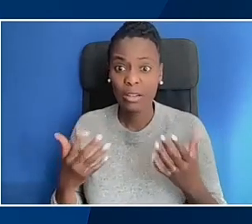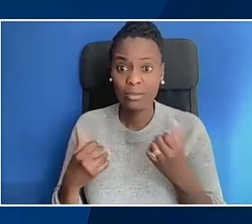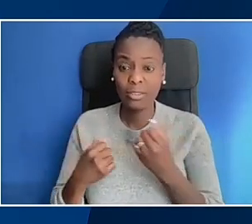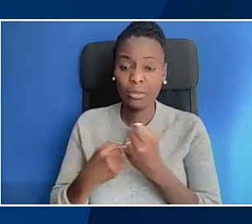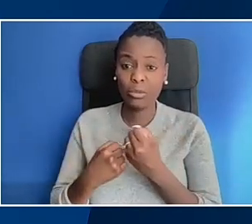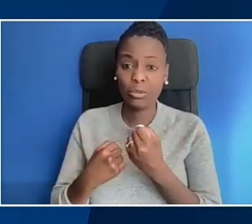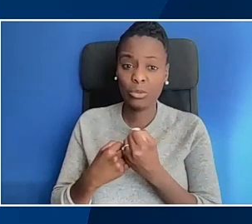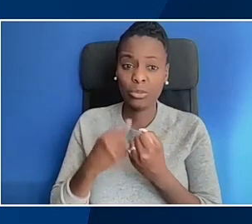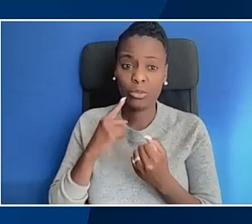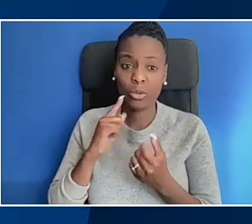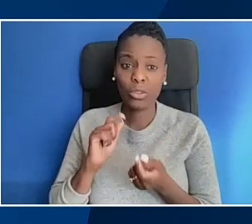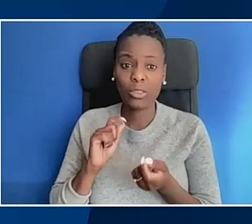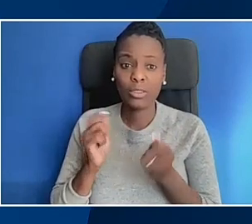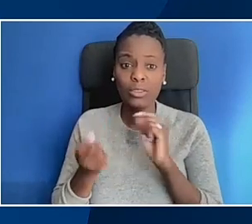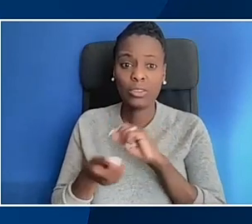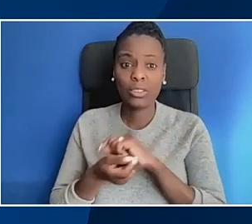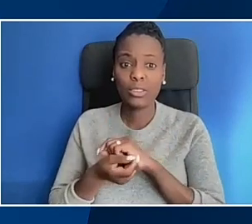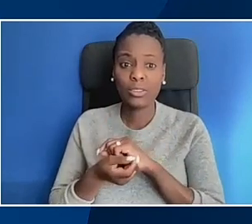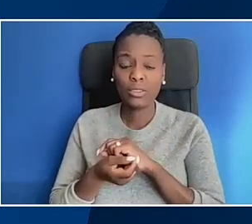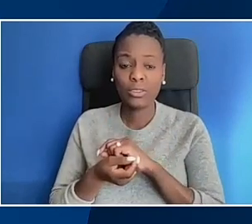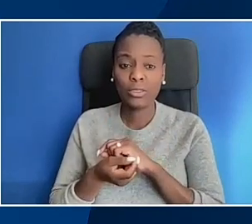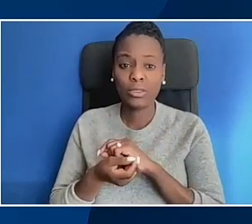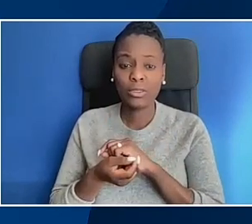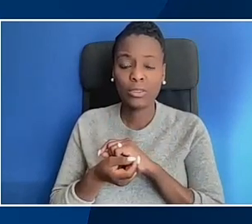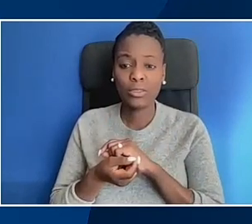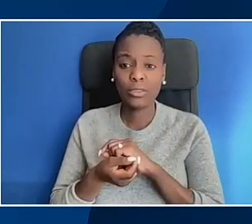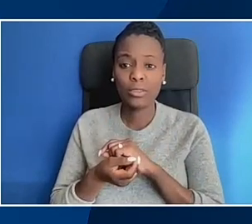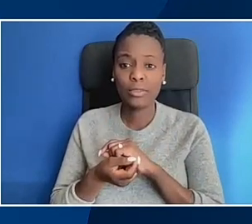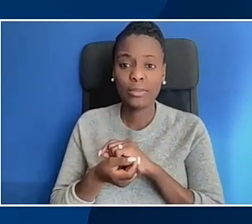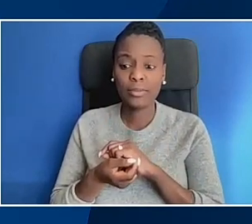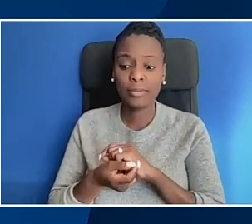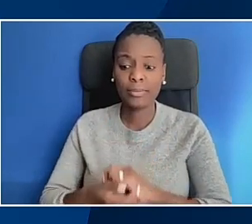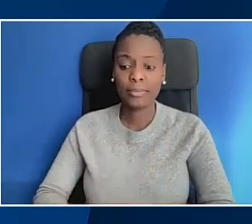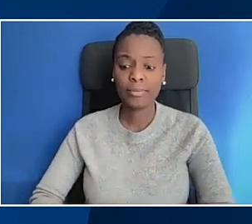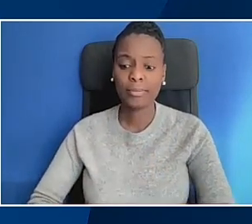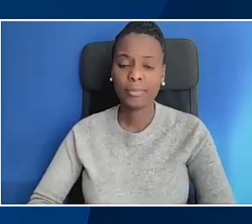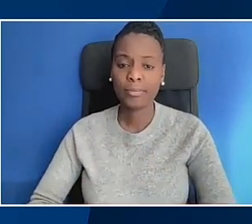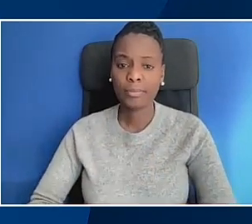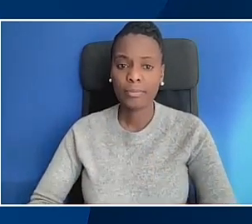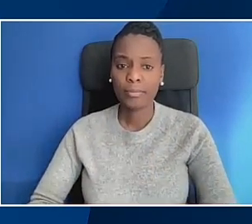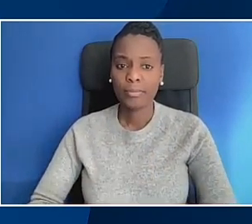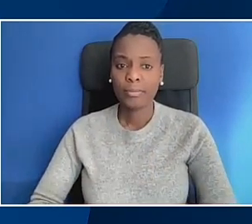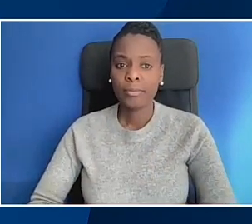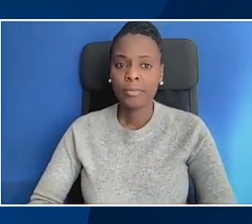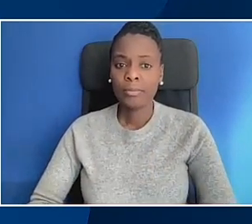So, you know, but, have you heard anything